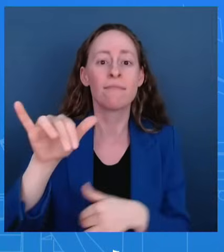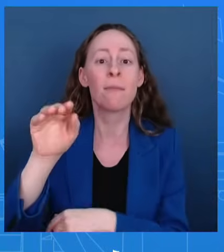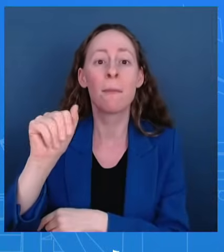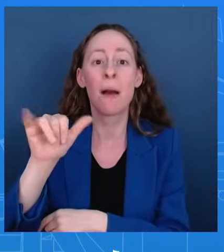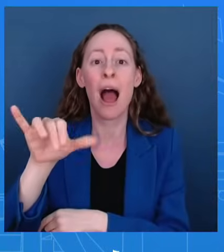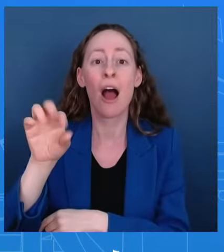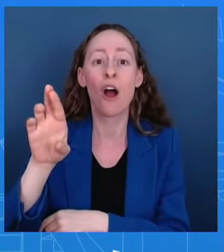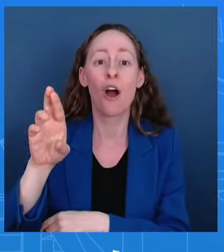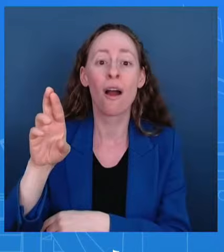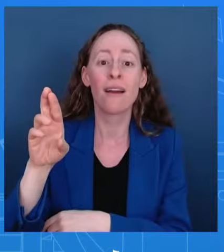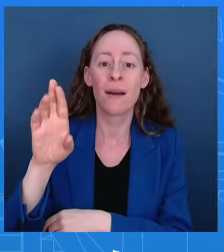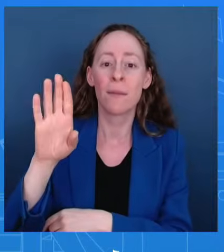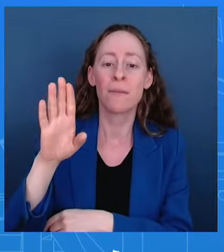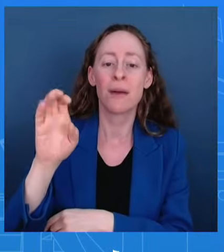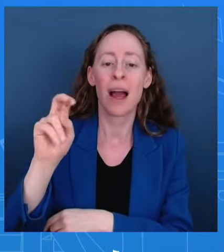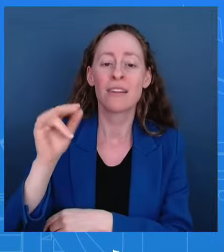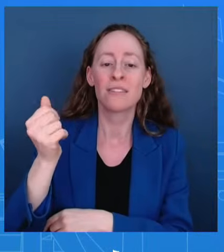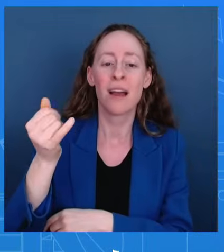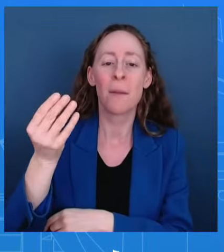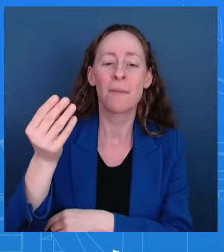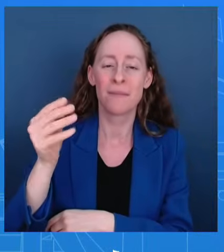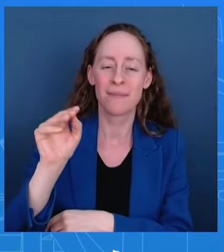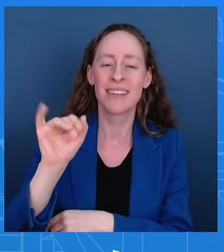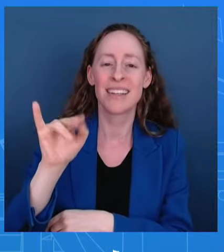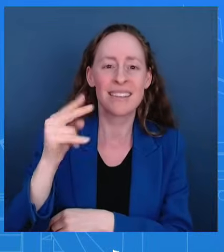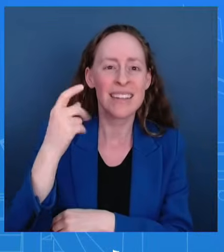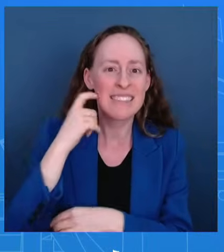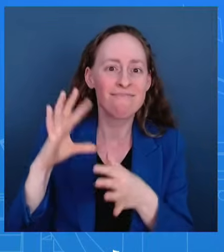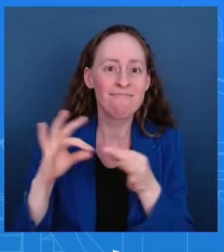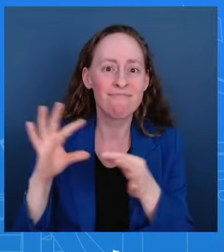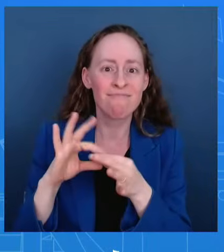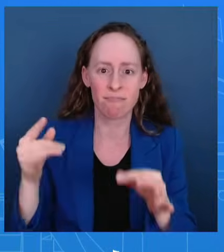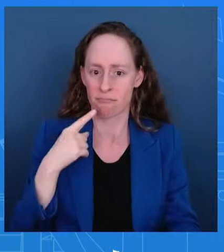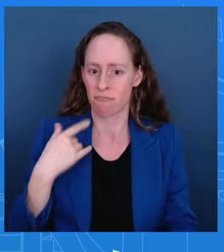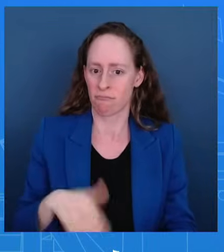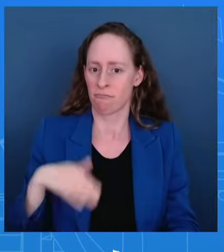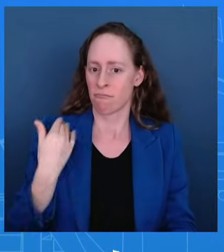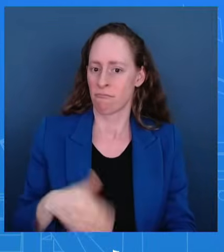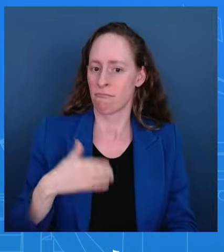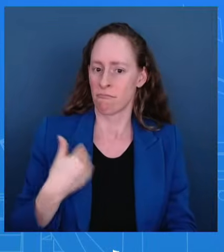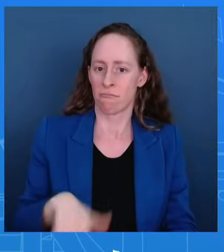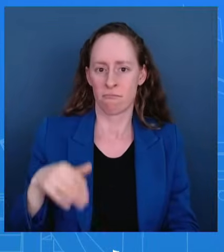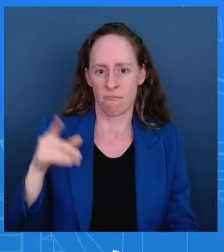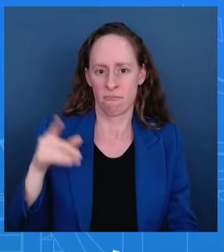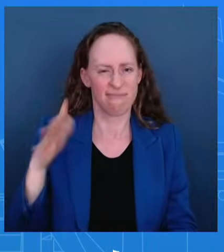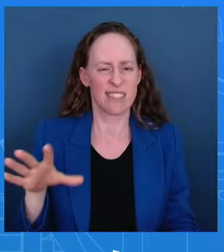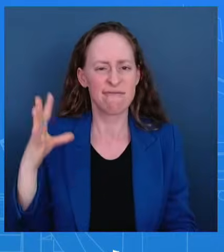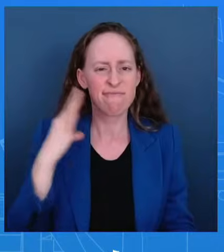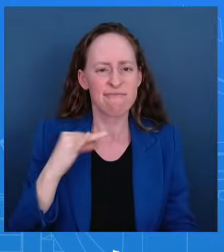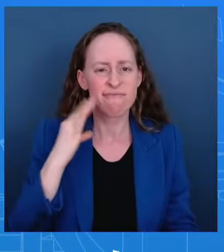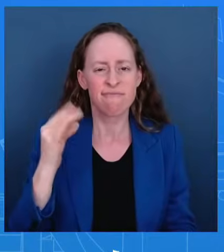He talked about what it's like to be part of -- part of that HBCU, if you ima- -- if you --